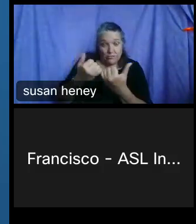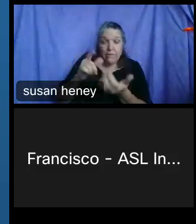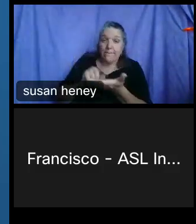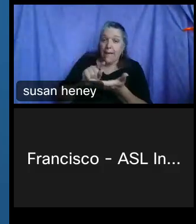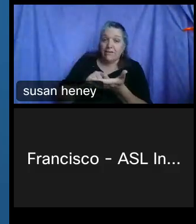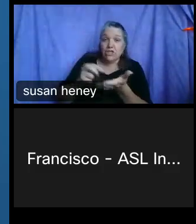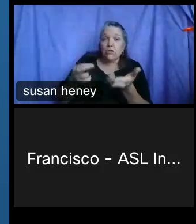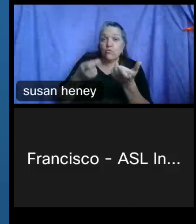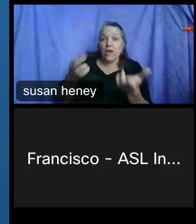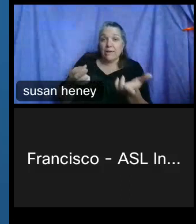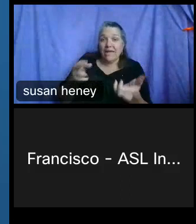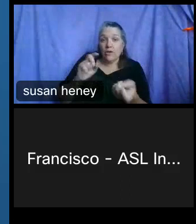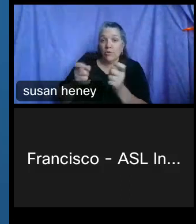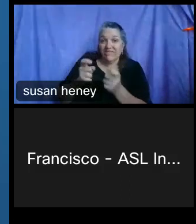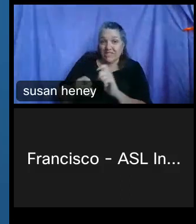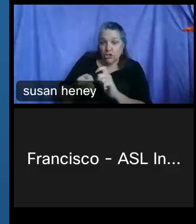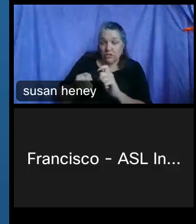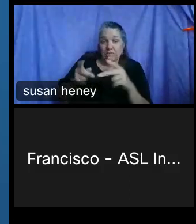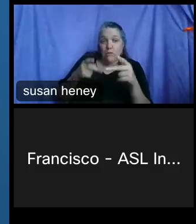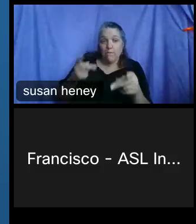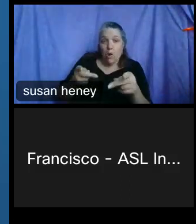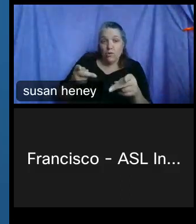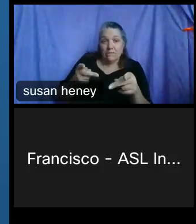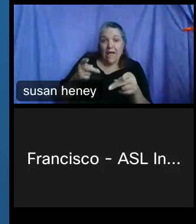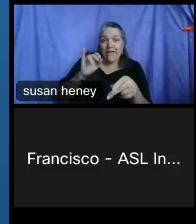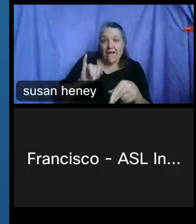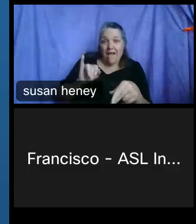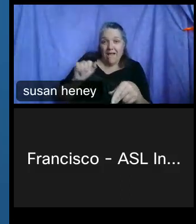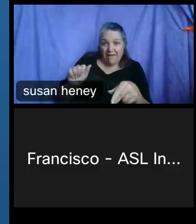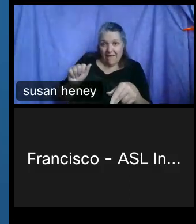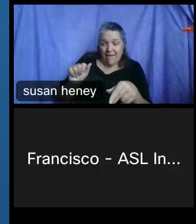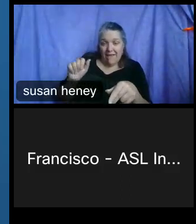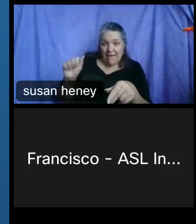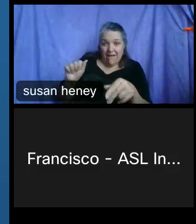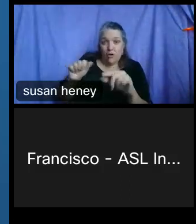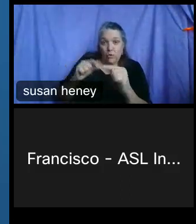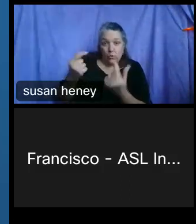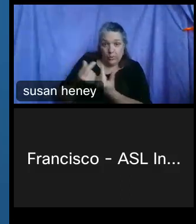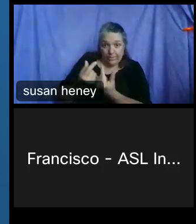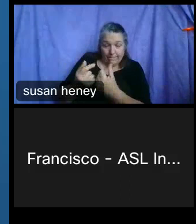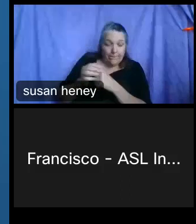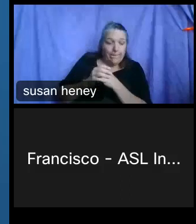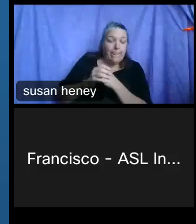recommended revisions proposed by an interagency technical working group. There was a call to the